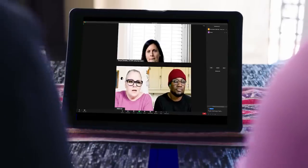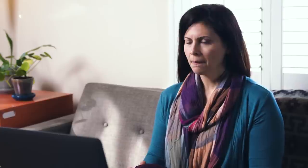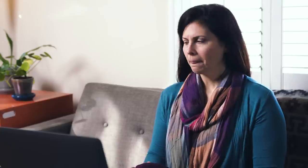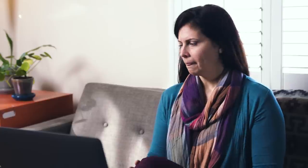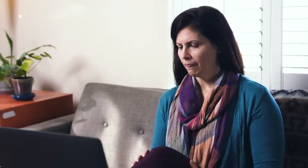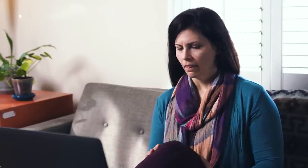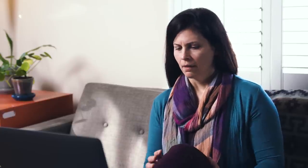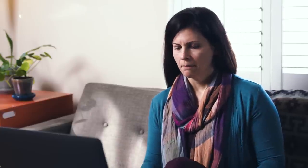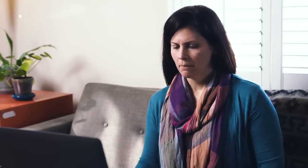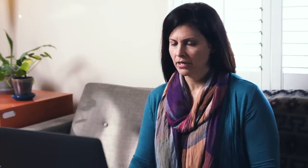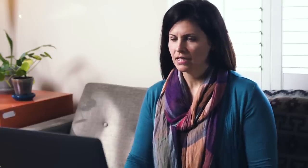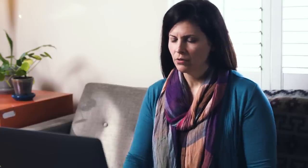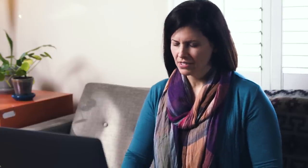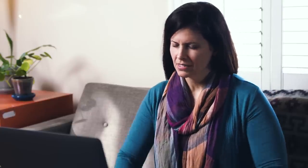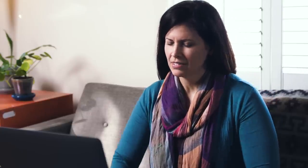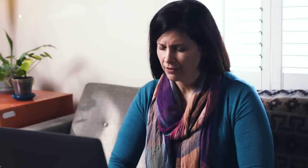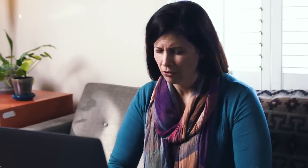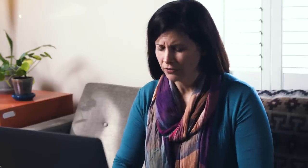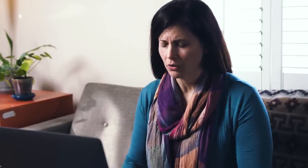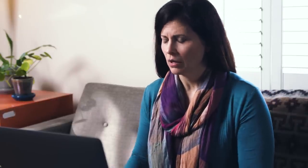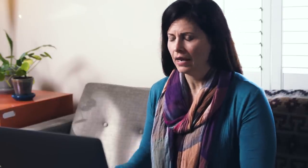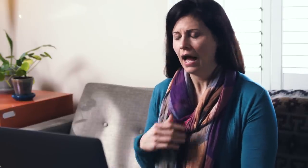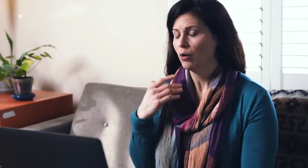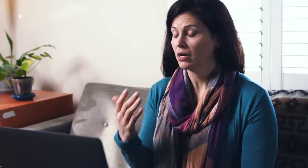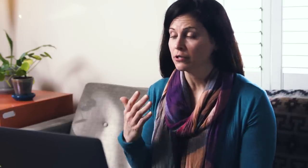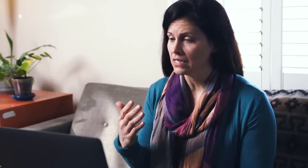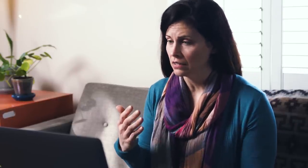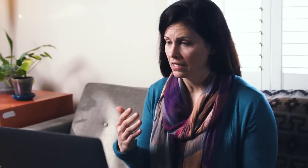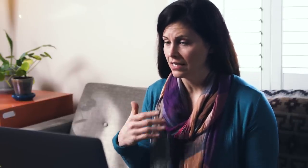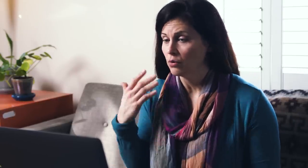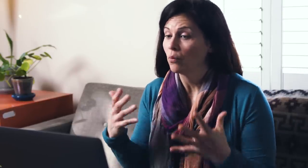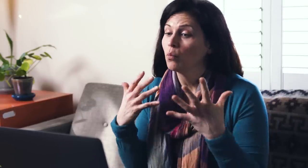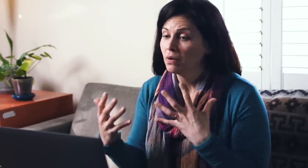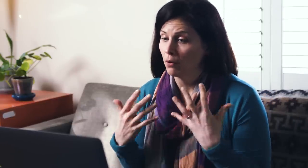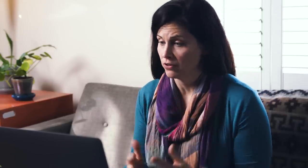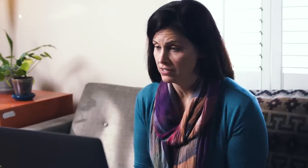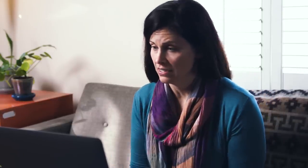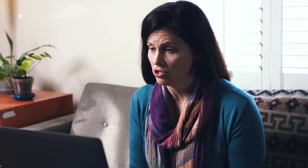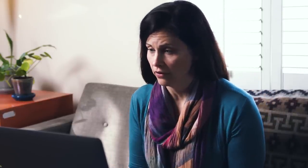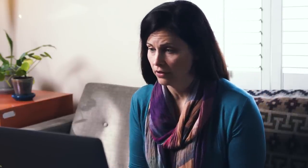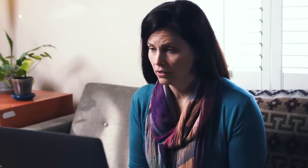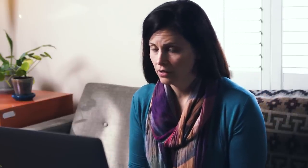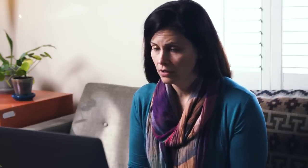Marcus, I know that this is difficult for you, and I don’t want to proceed unless I know that we both understand each other.